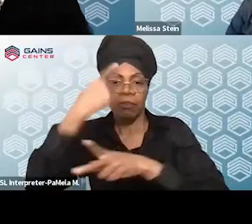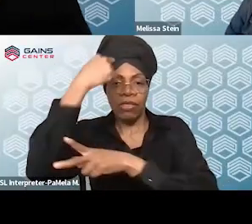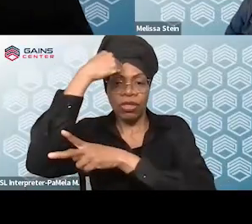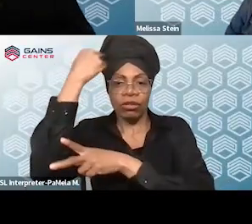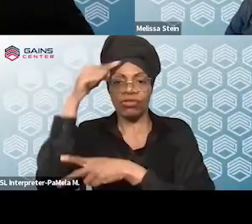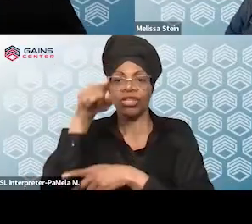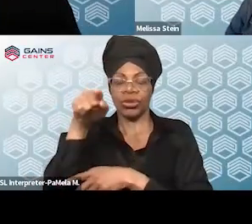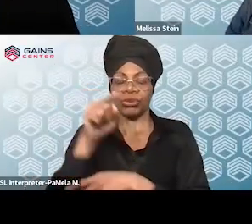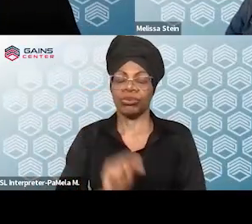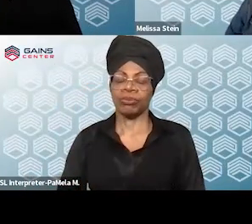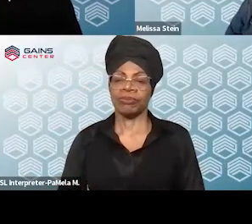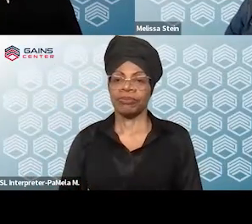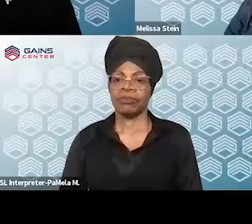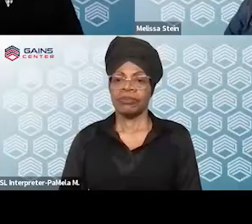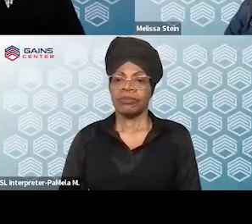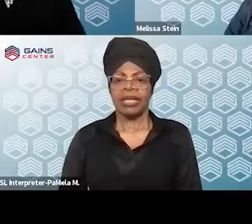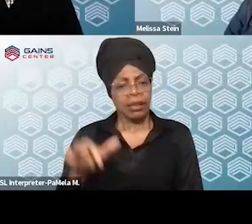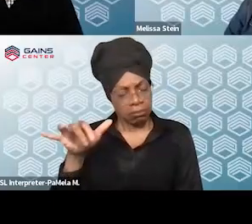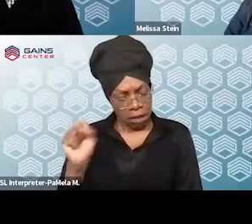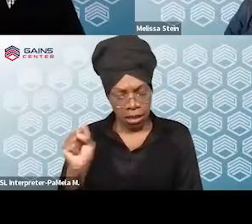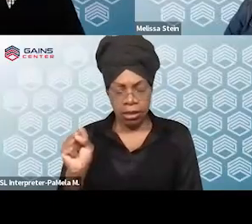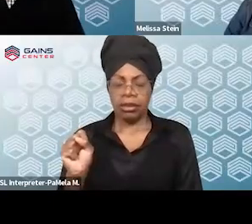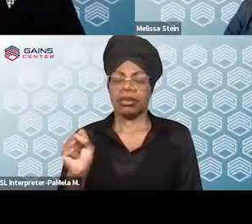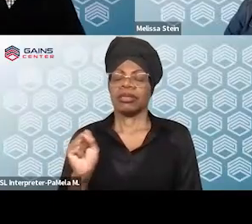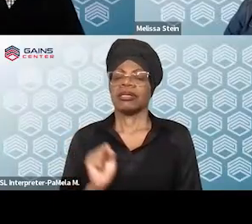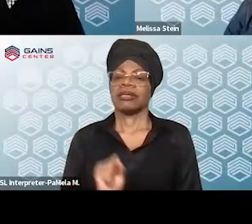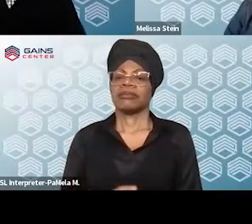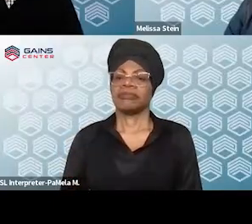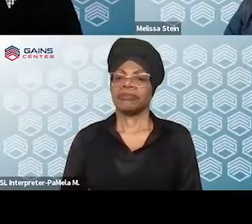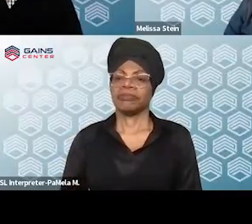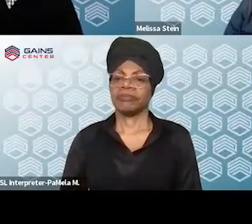Yeah, I mean, I had the same experience.